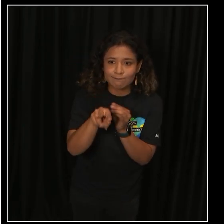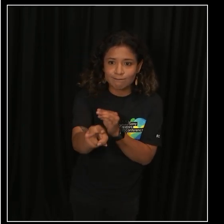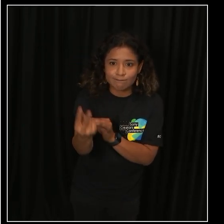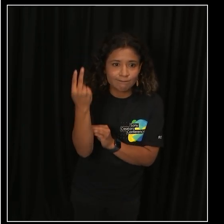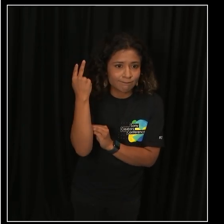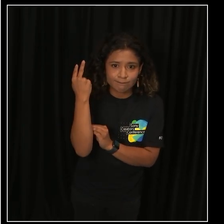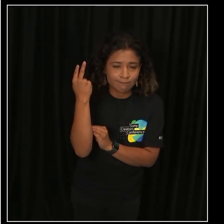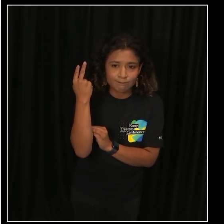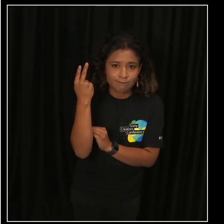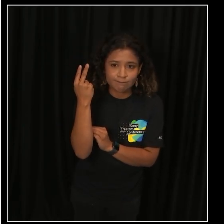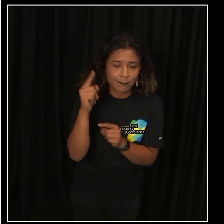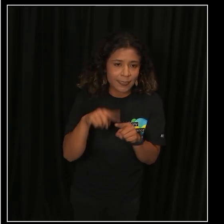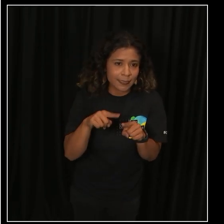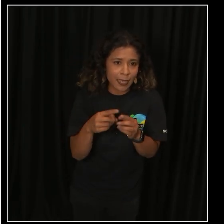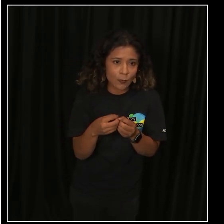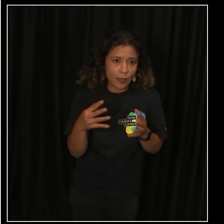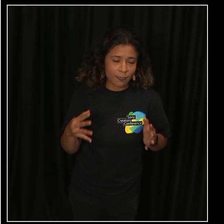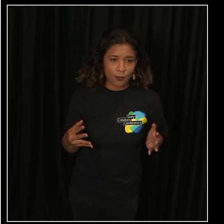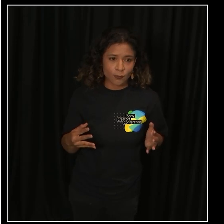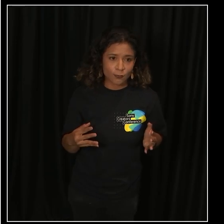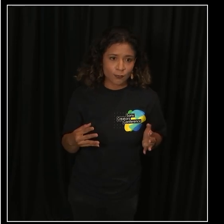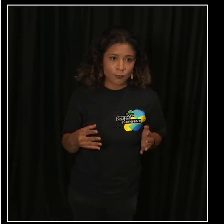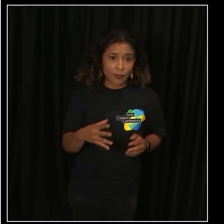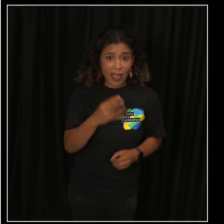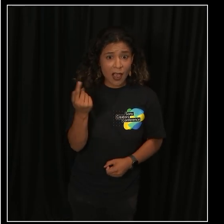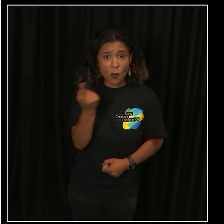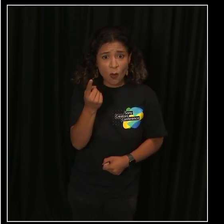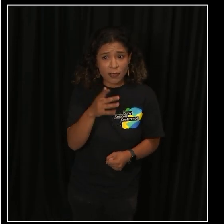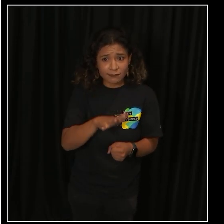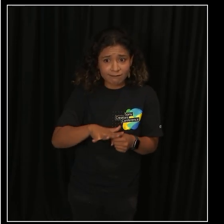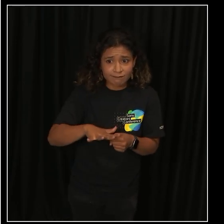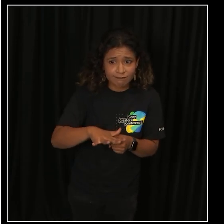and only integrated the cube maps could be used